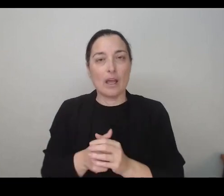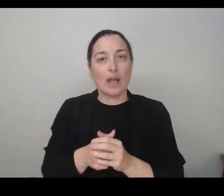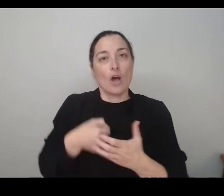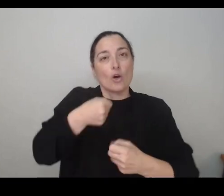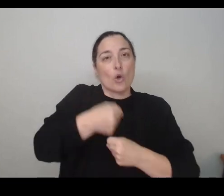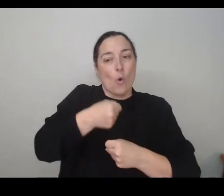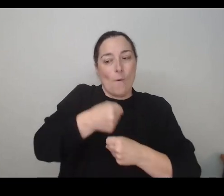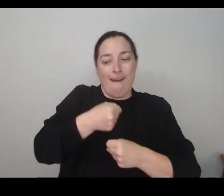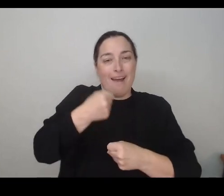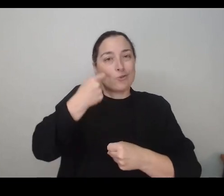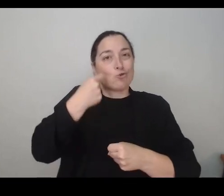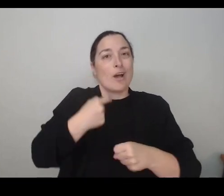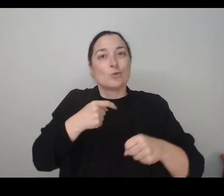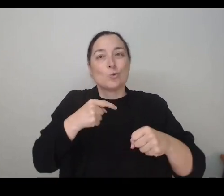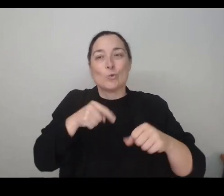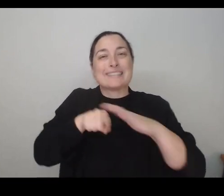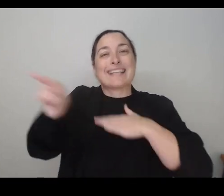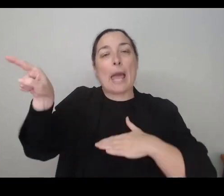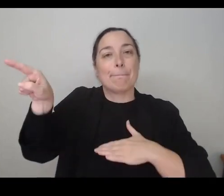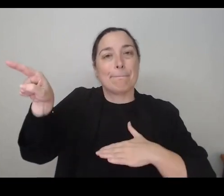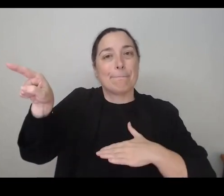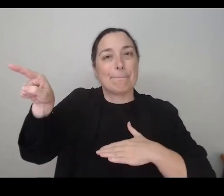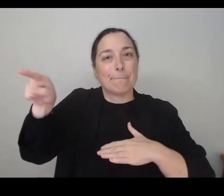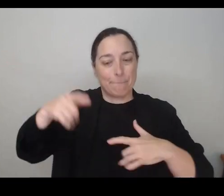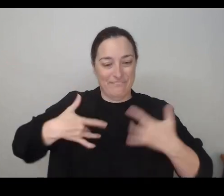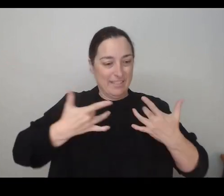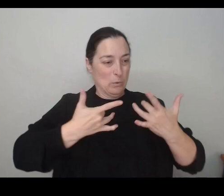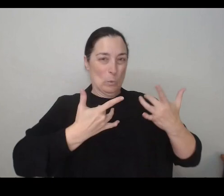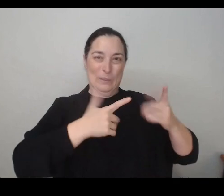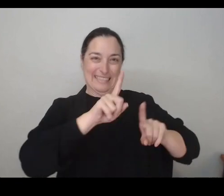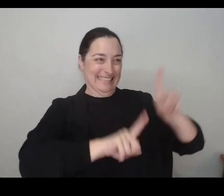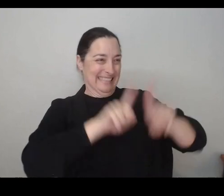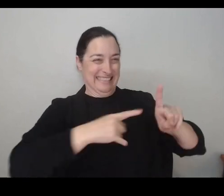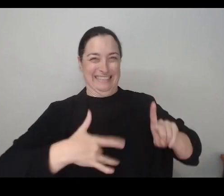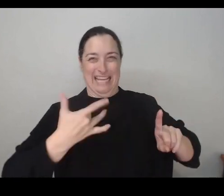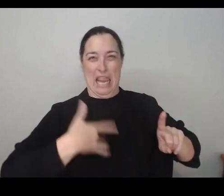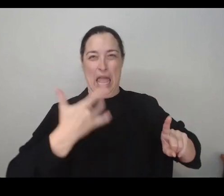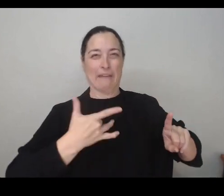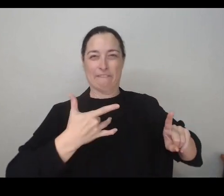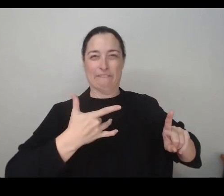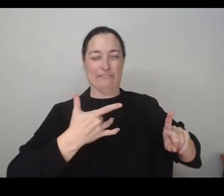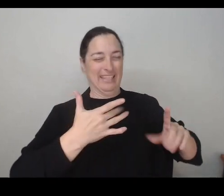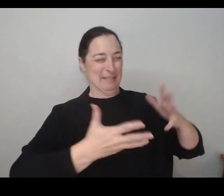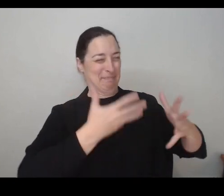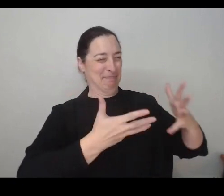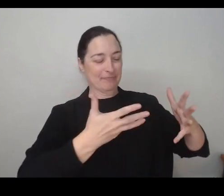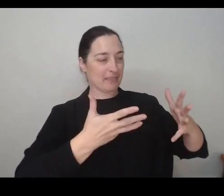He feels that there's nothing to take from civilization and he was looking for something very different elsewhere